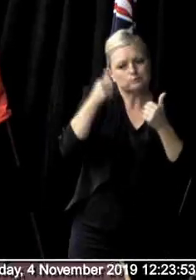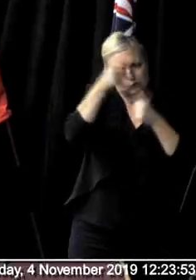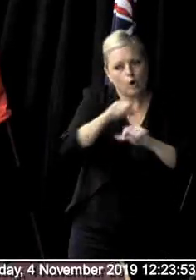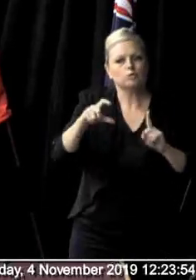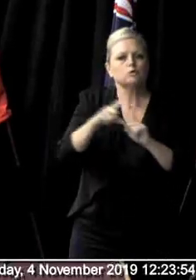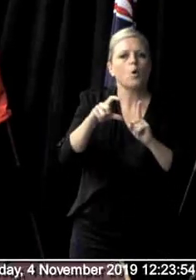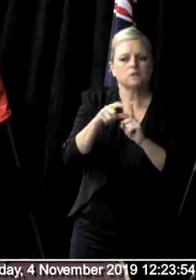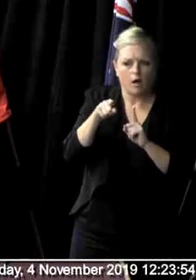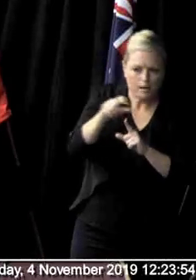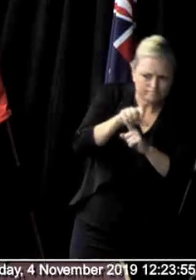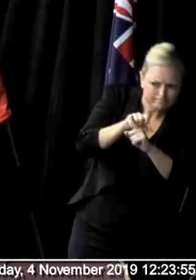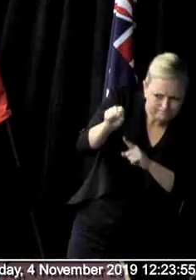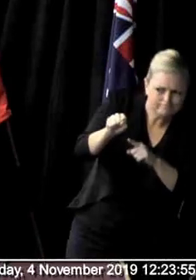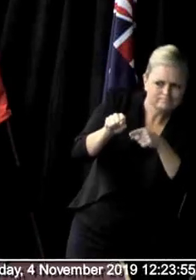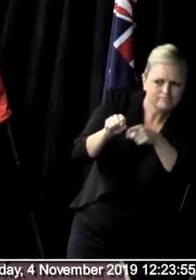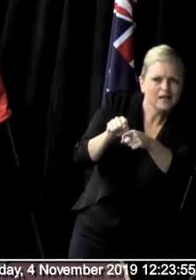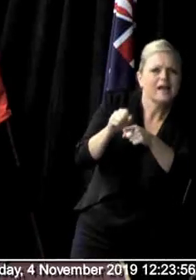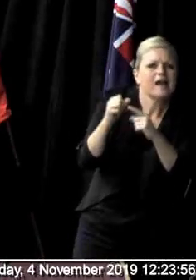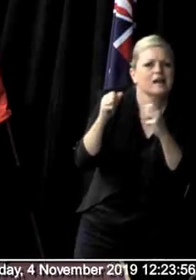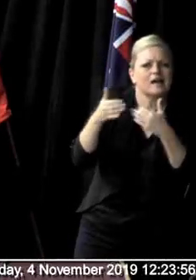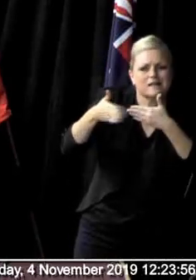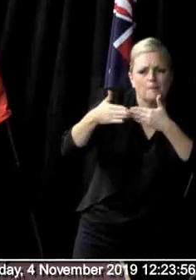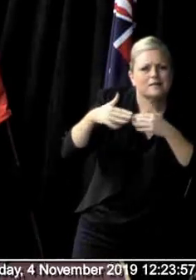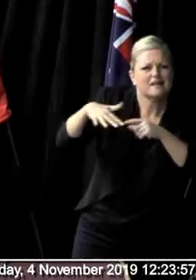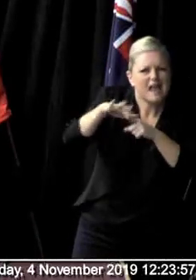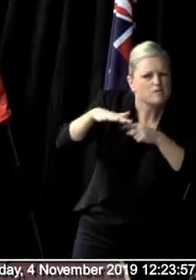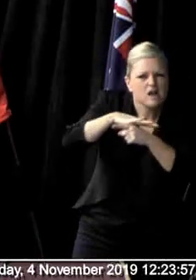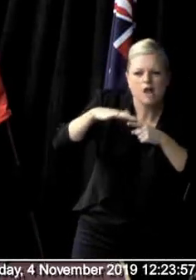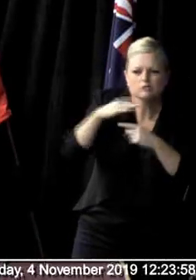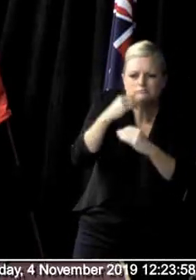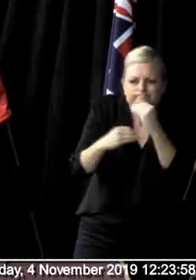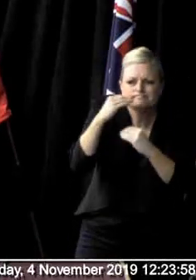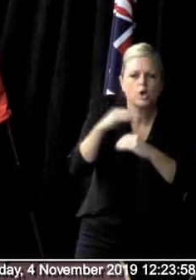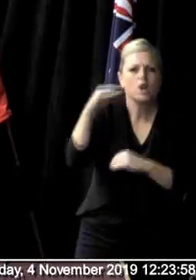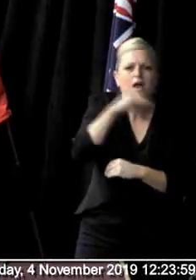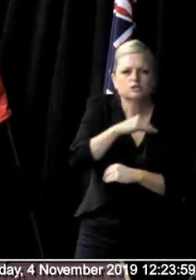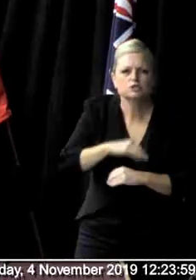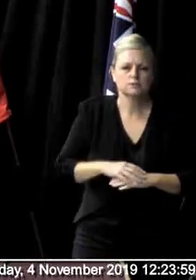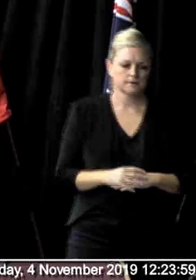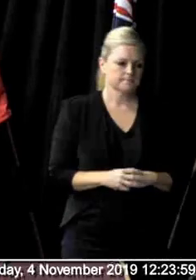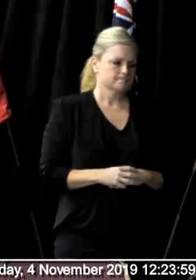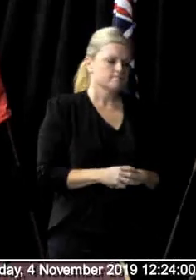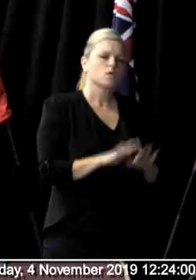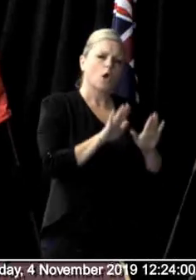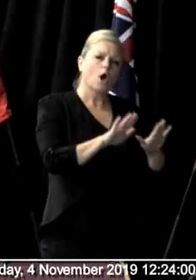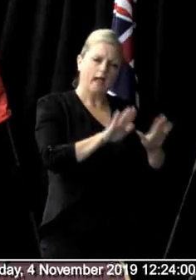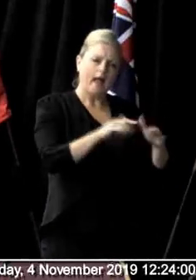covered play area on her own, eating her lunch. Okay. If it’s all right with you I might come back and summarise some of these points –